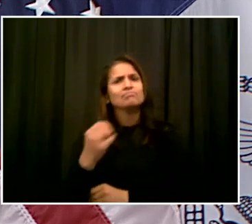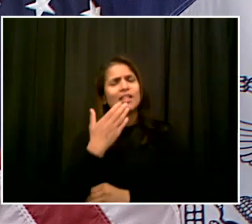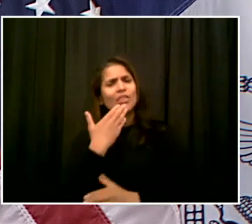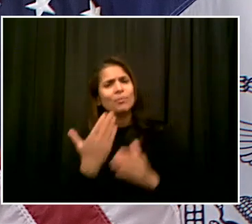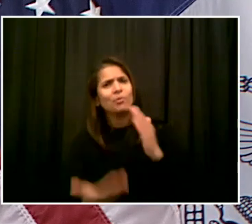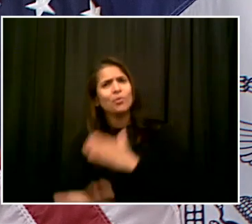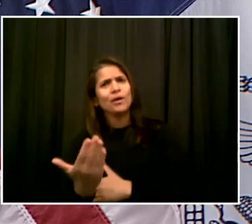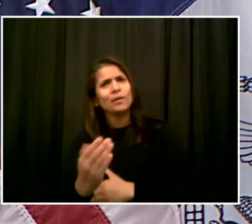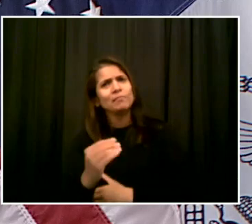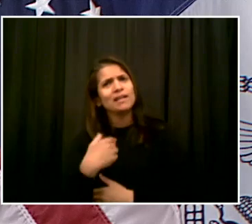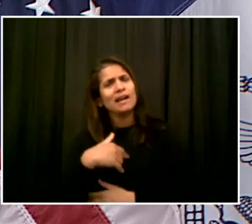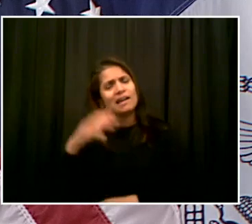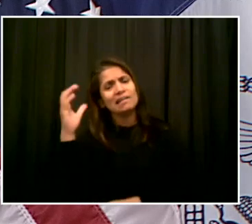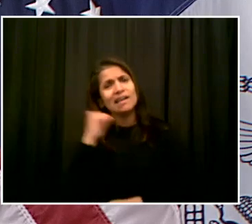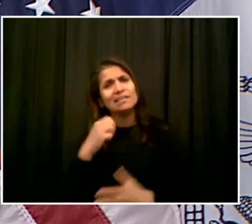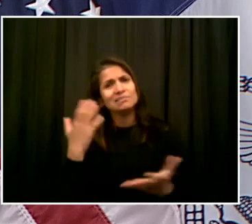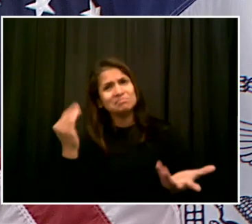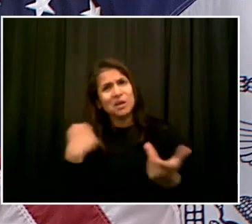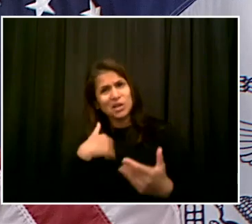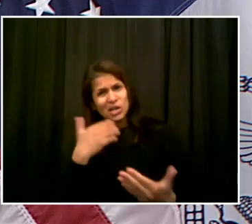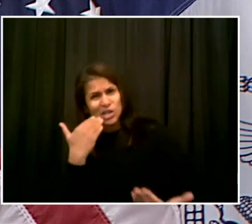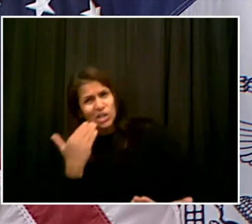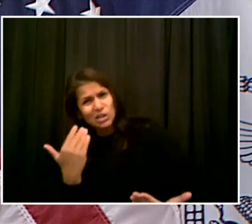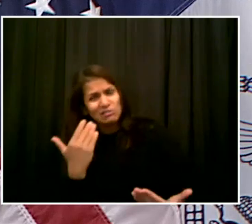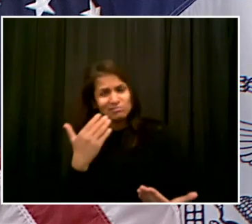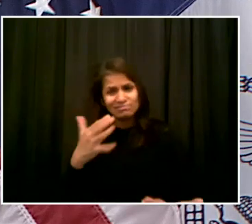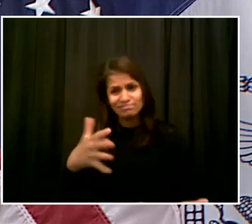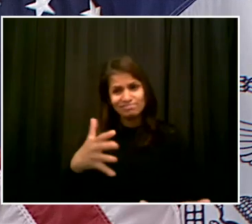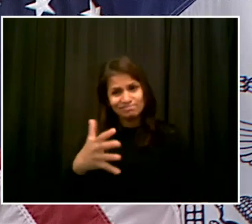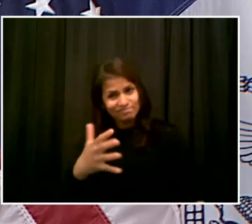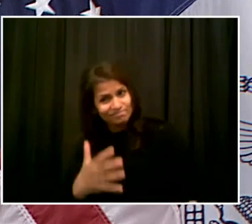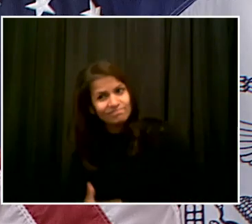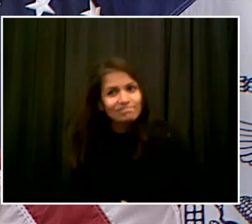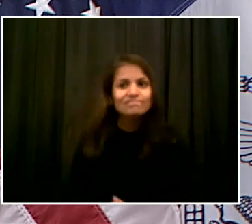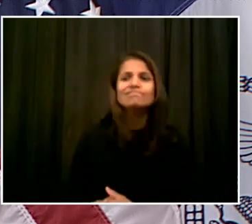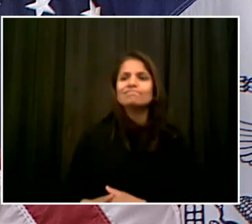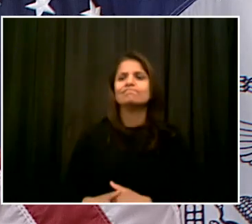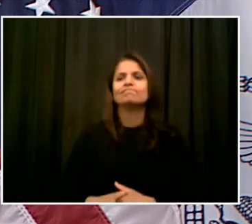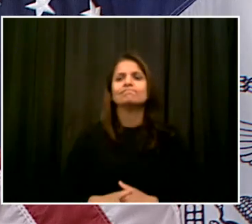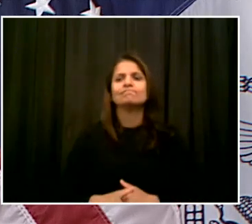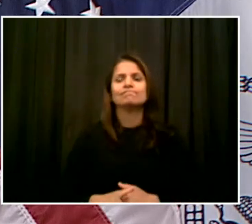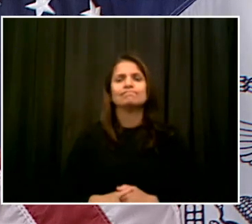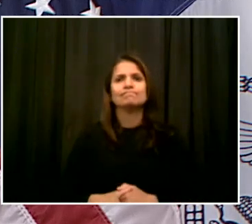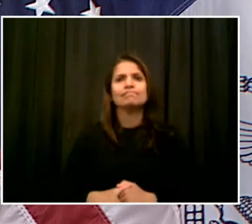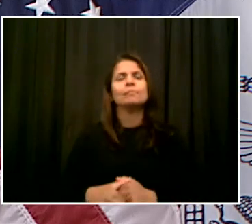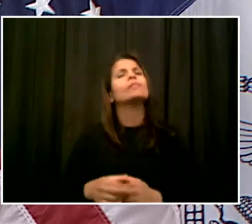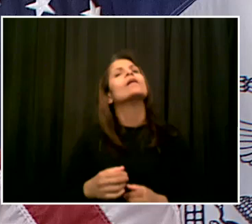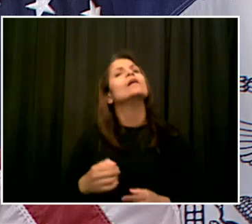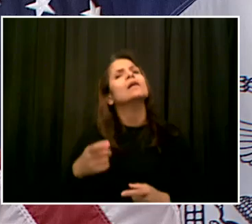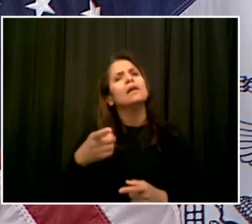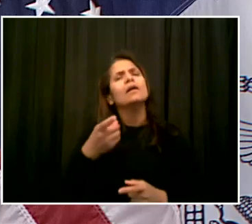WHO ARE THE INSTIGATORS? IS THERE A WAY